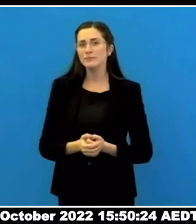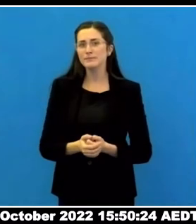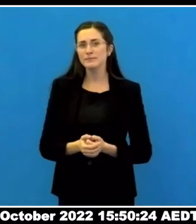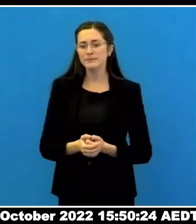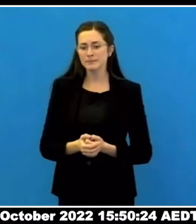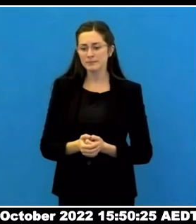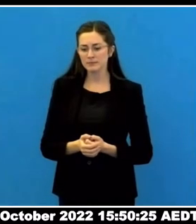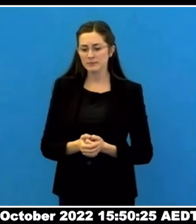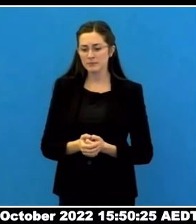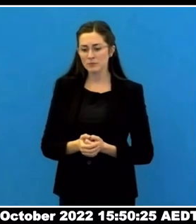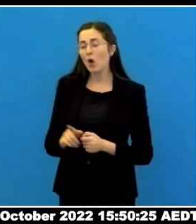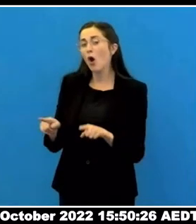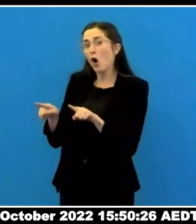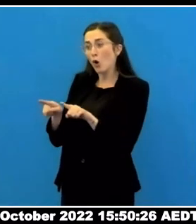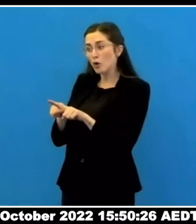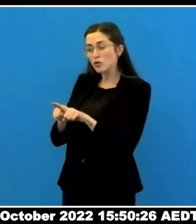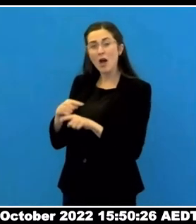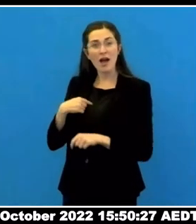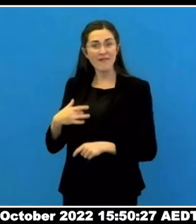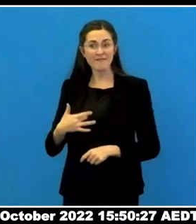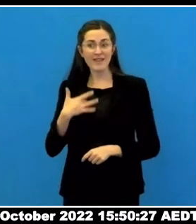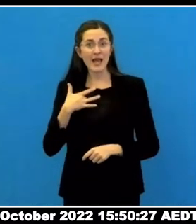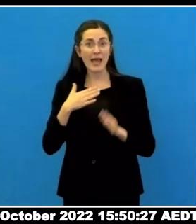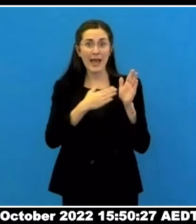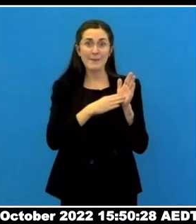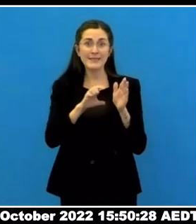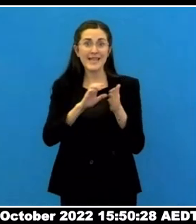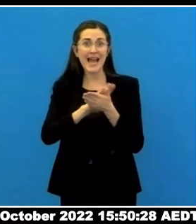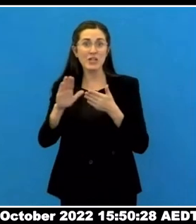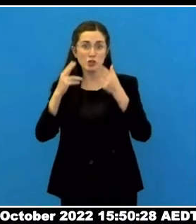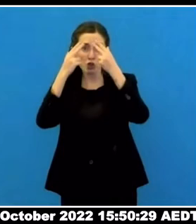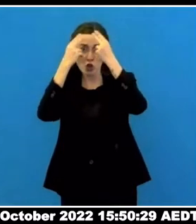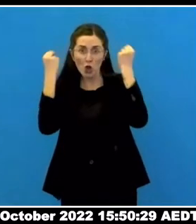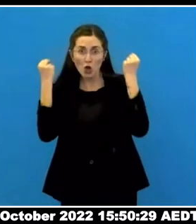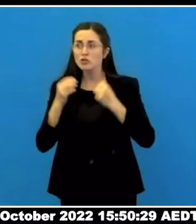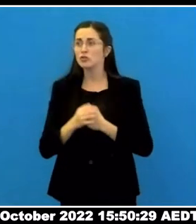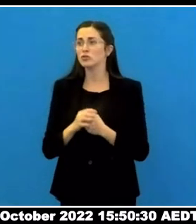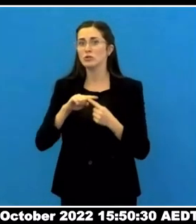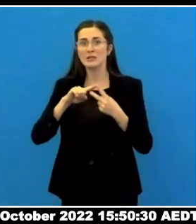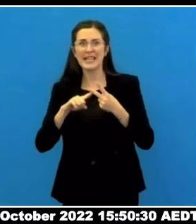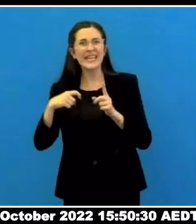I think maternity childcare, kinder, and, you know, community leaders,